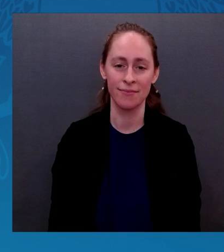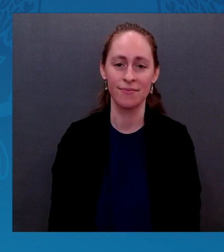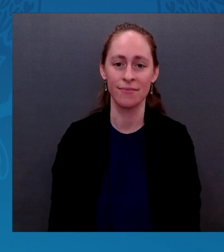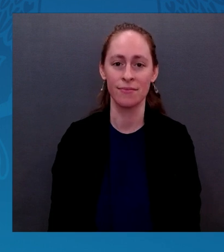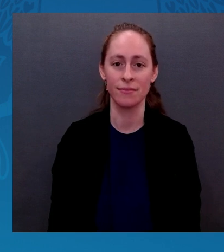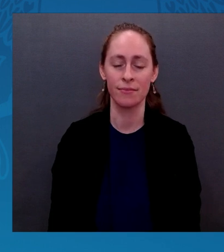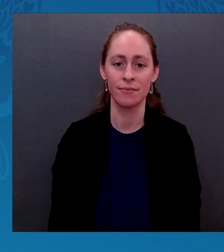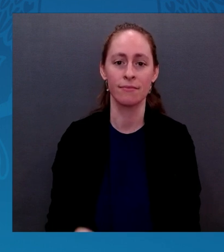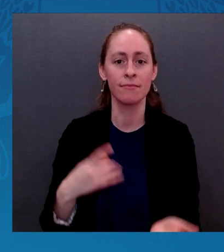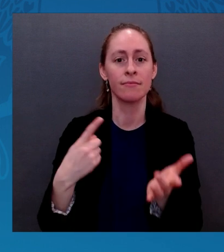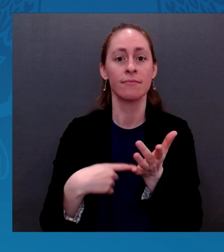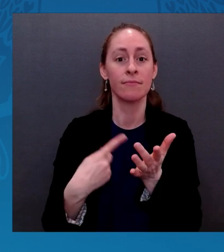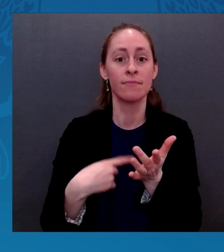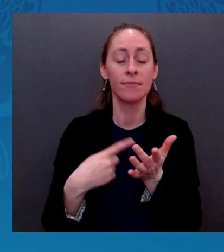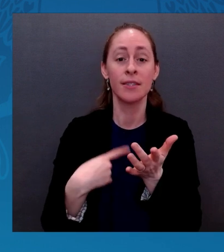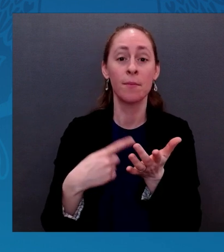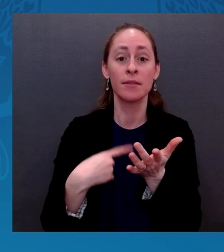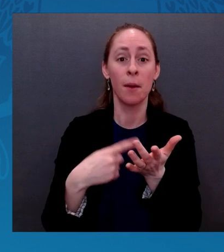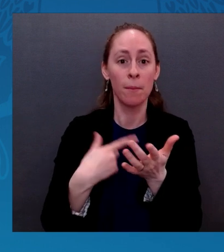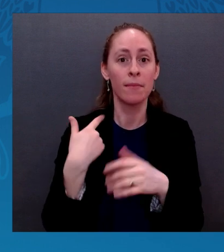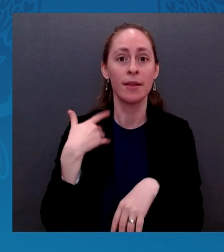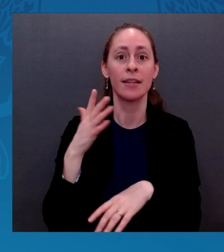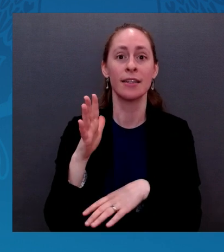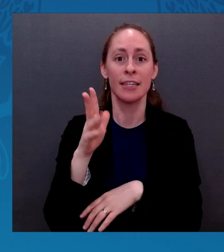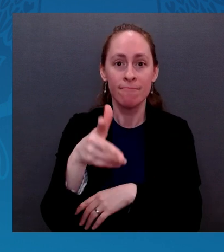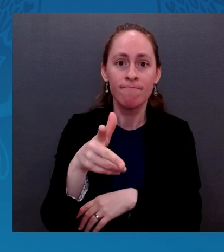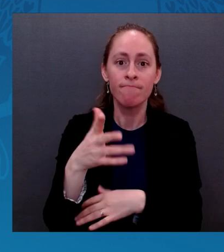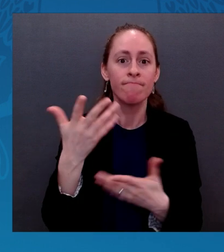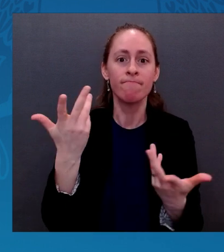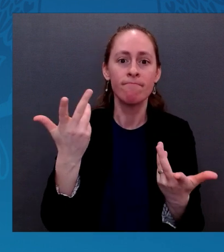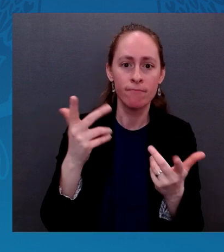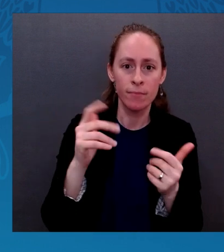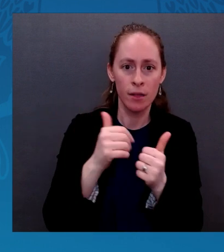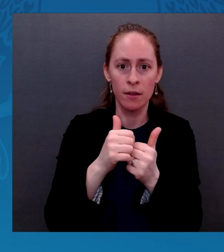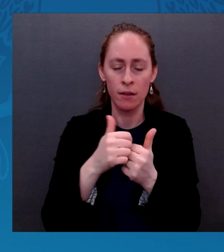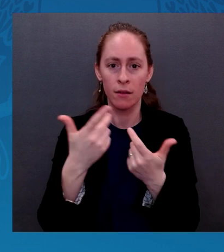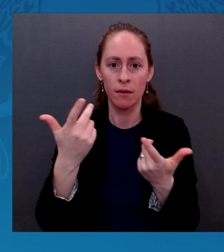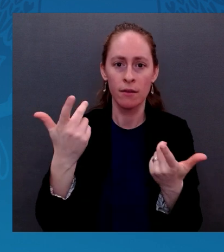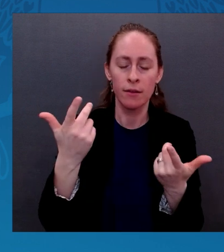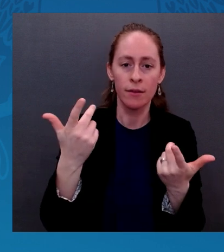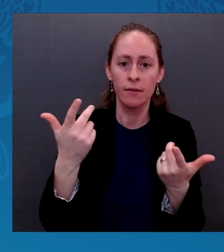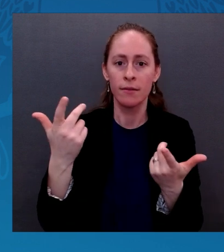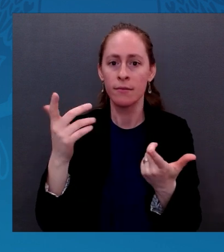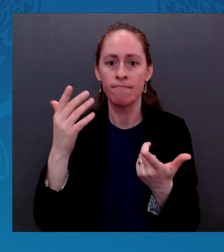And so when they came, they assured us and reassured us that none of this